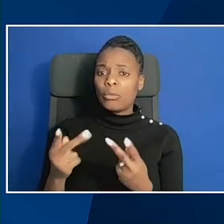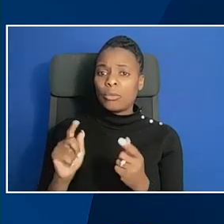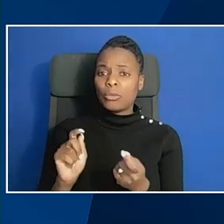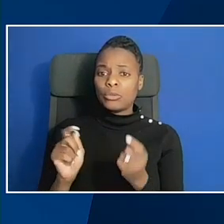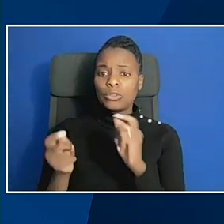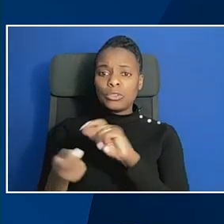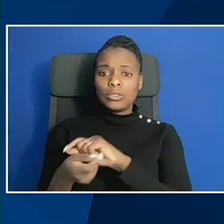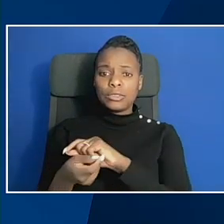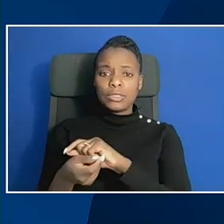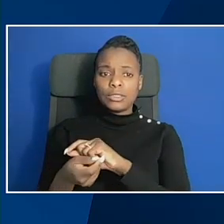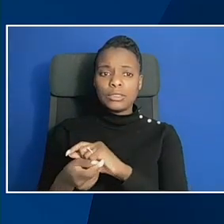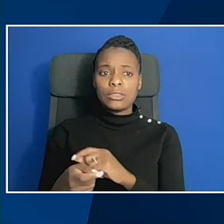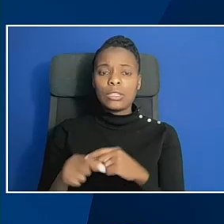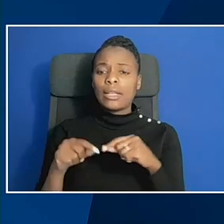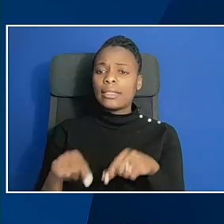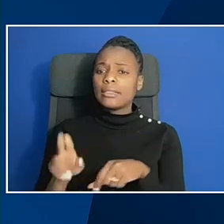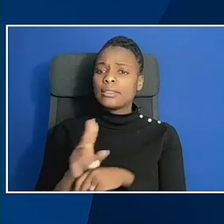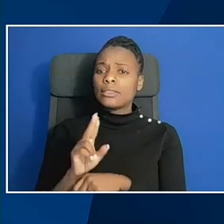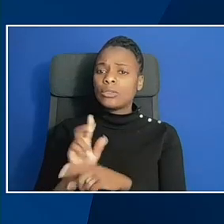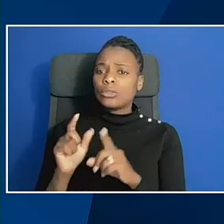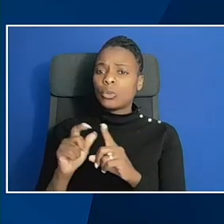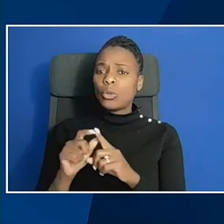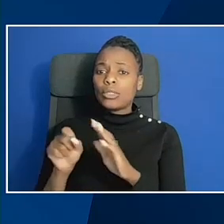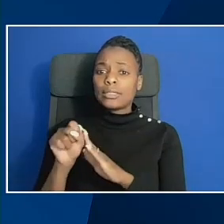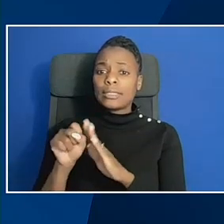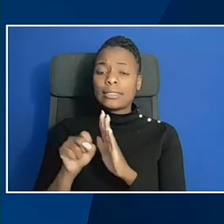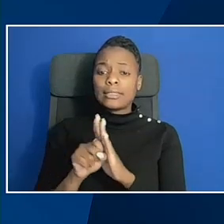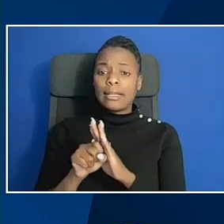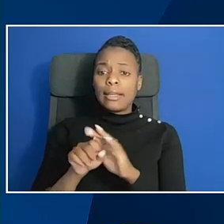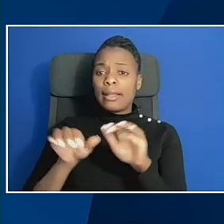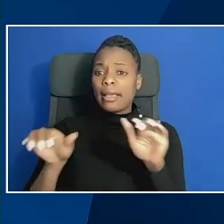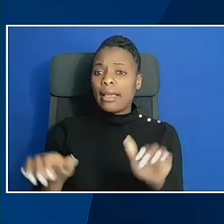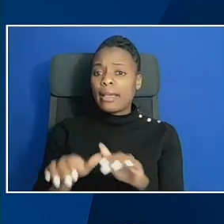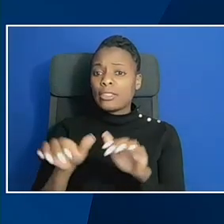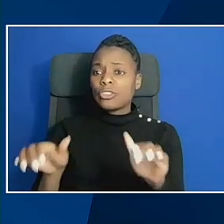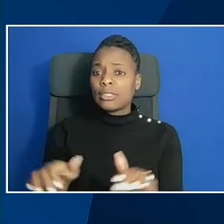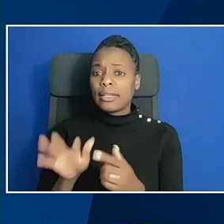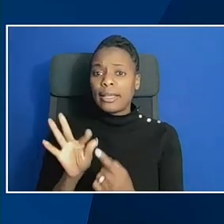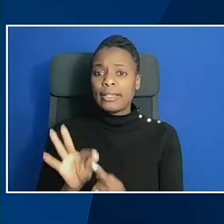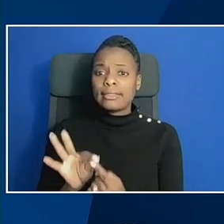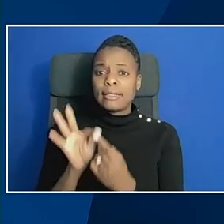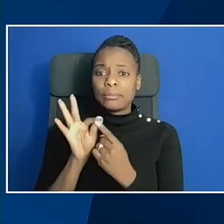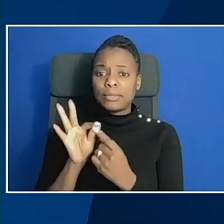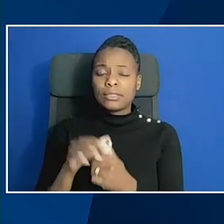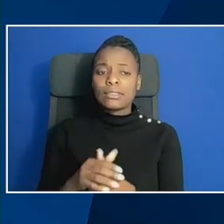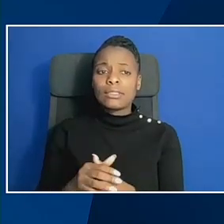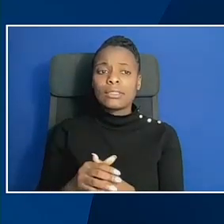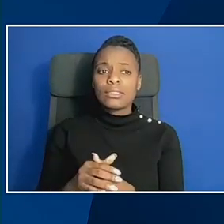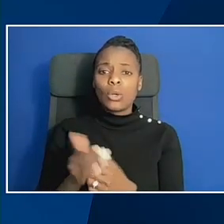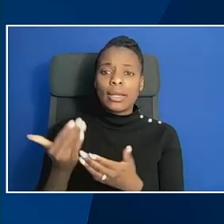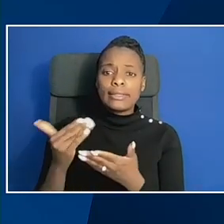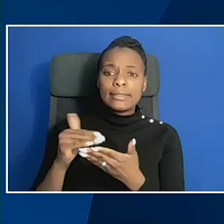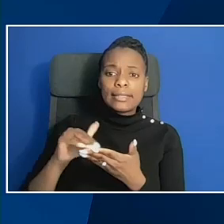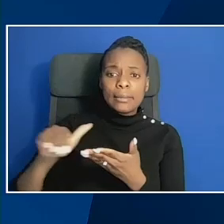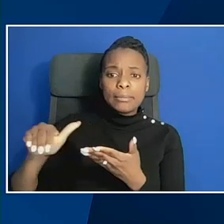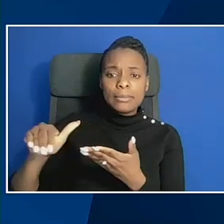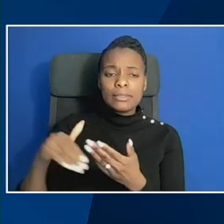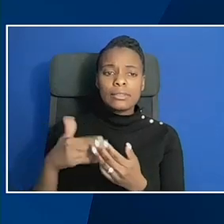This uses the word state action exempts. The other day we had a few other possible